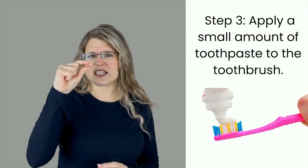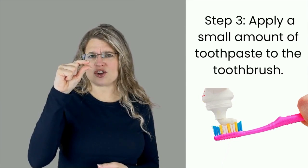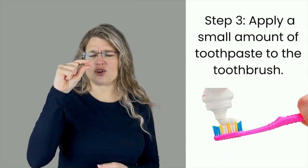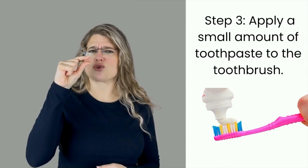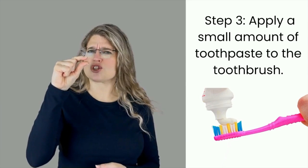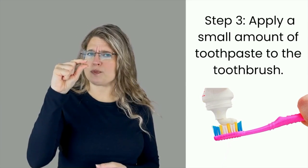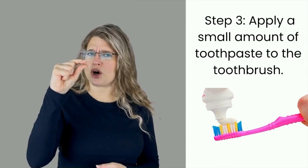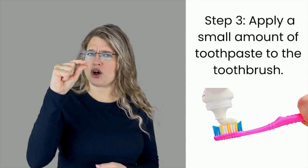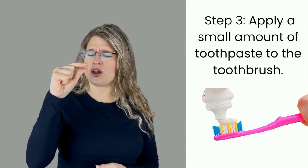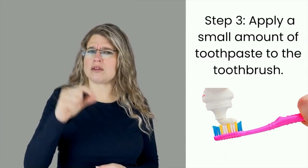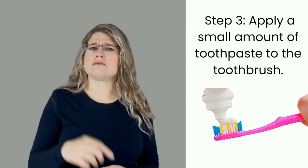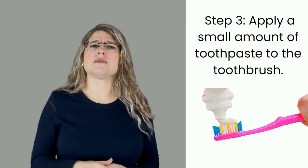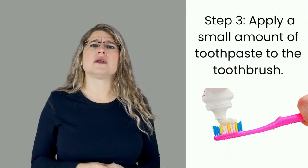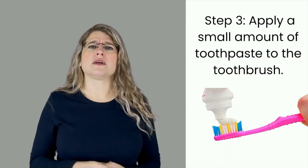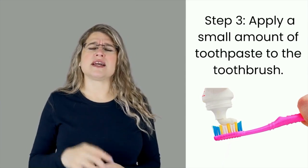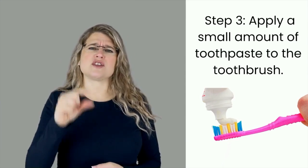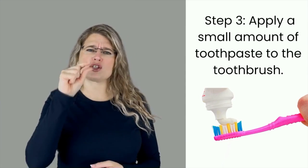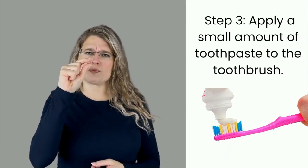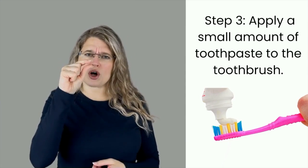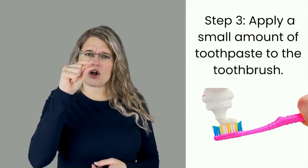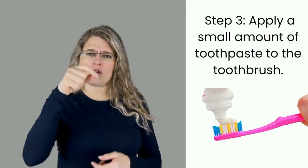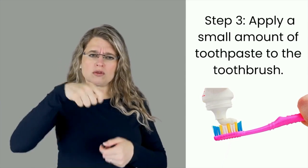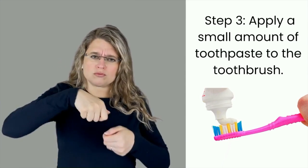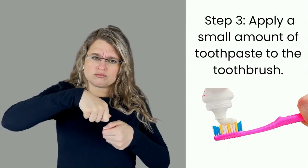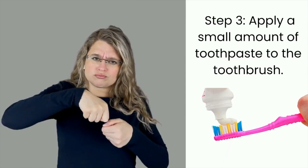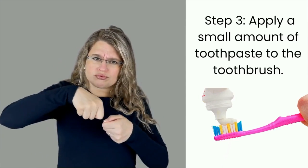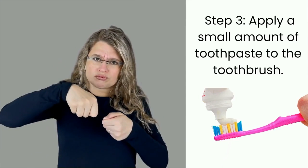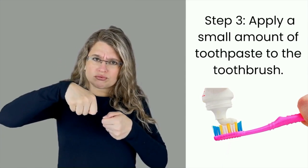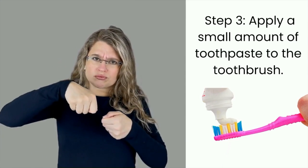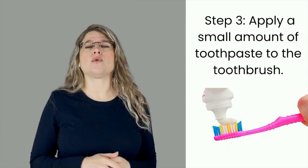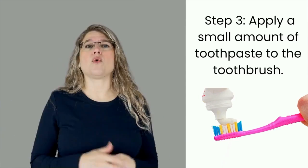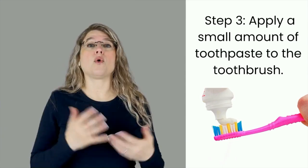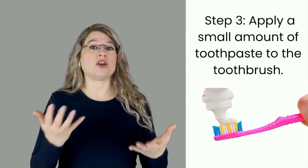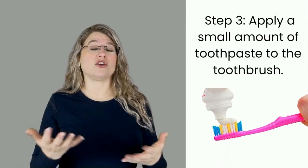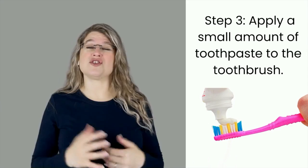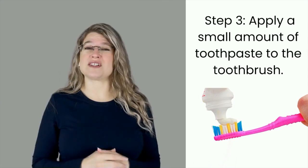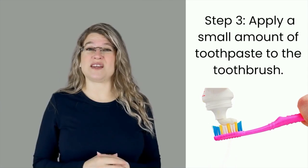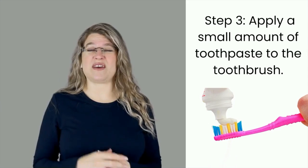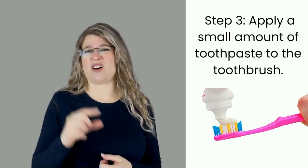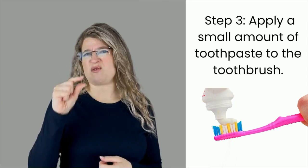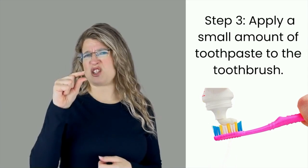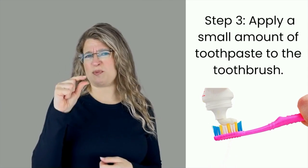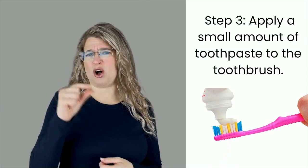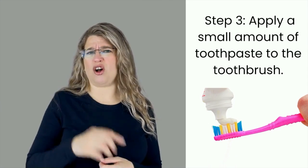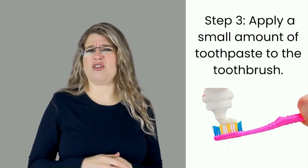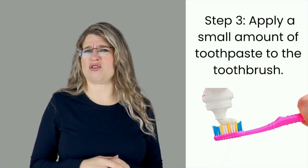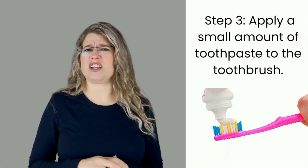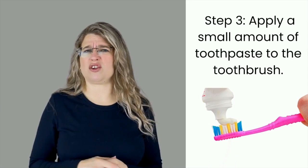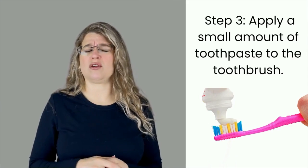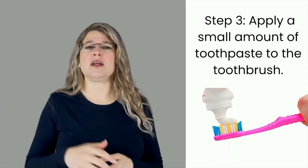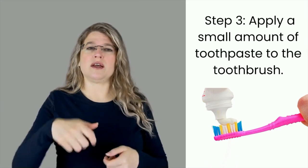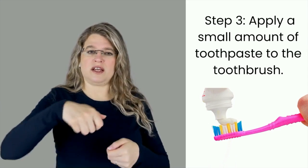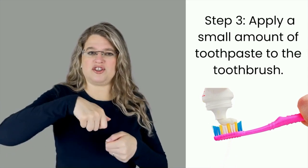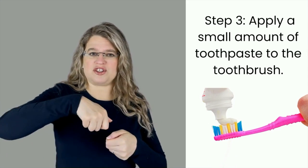little or small. Okay, small, or you can just leave out small or little and just